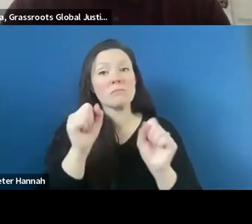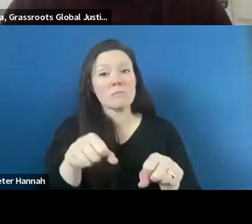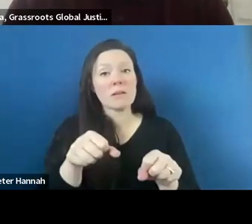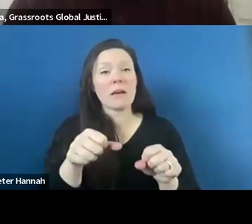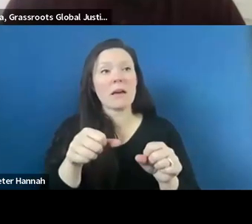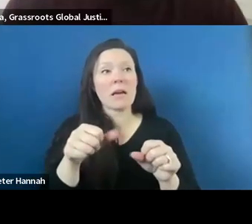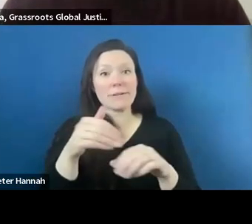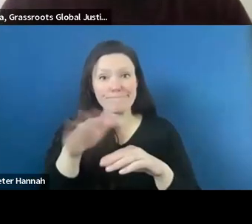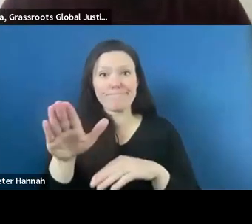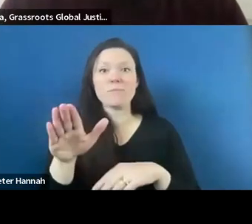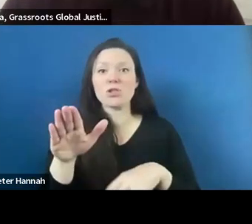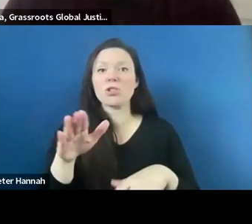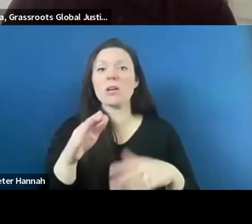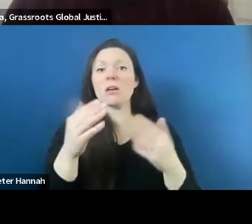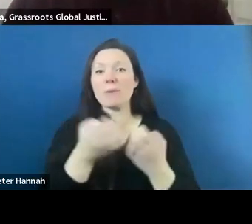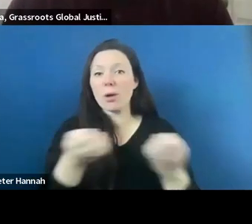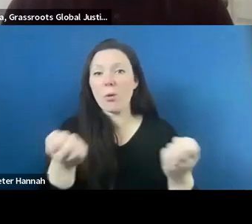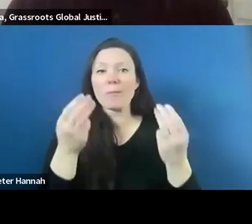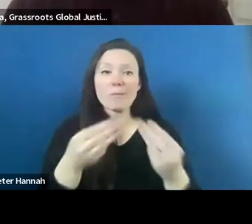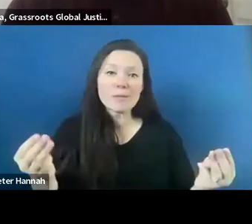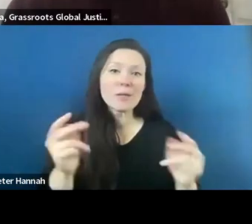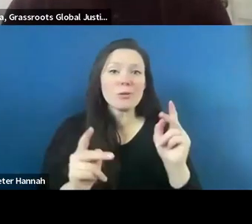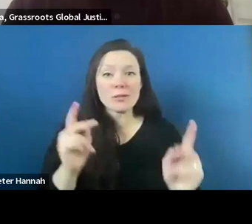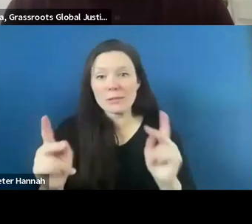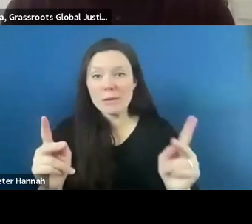ship some, you know, a lot of this cargo. So, you know. Block the boat went down